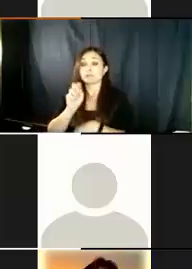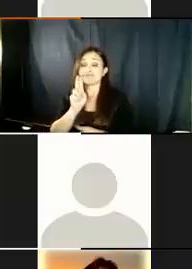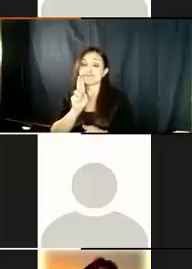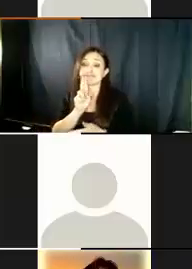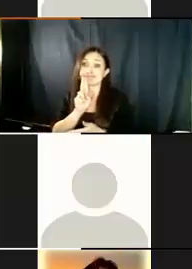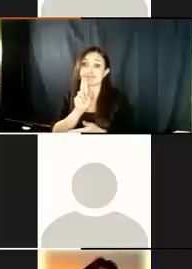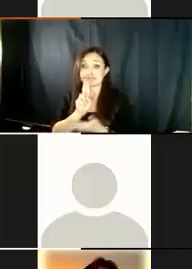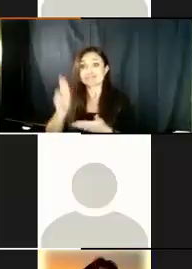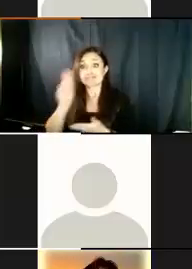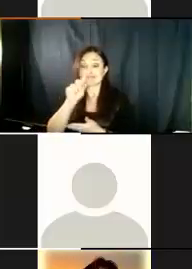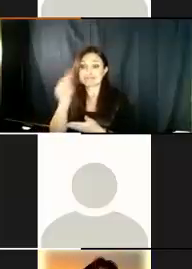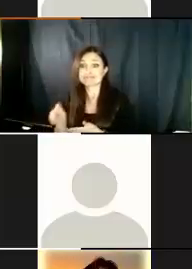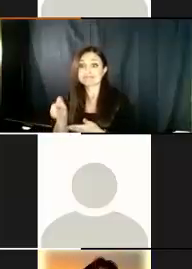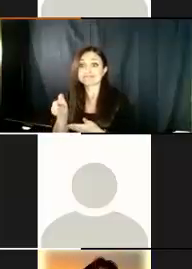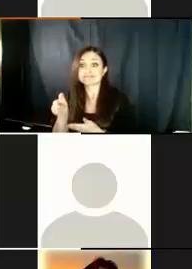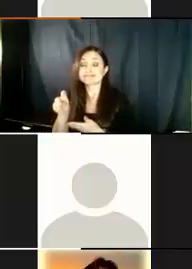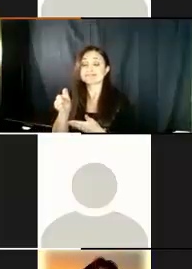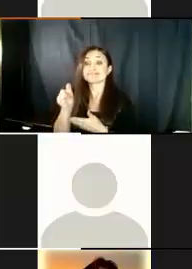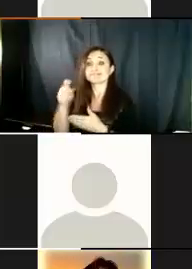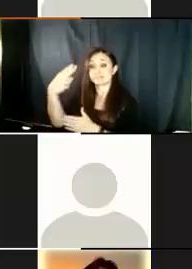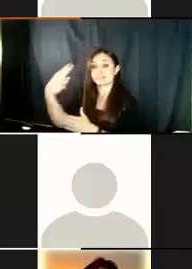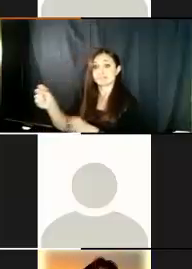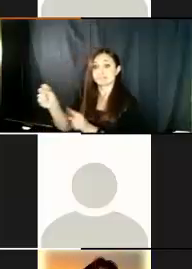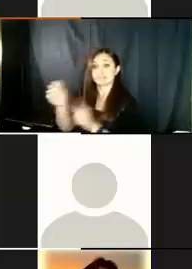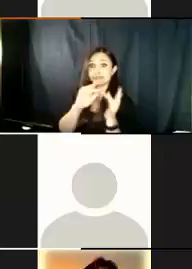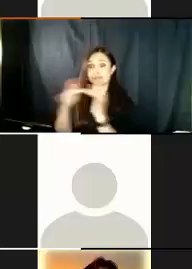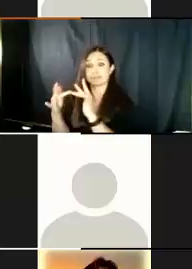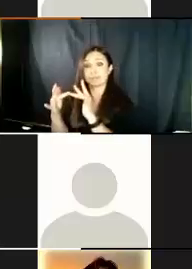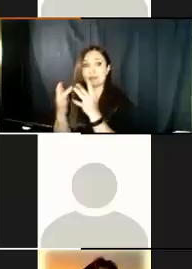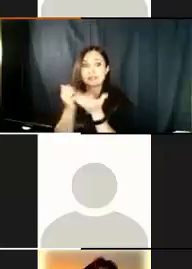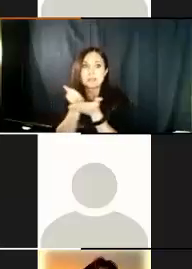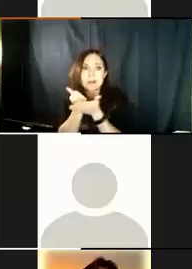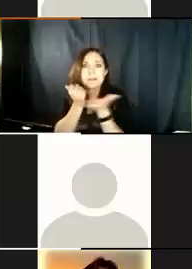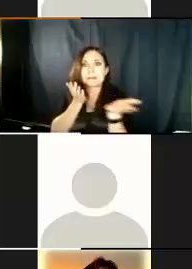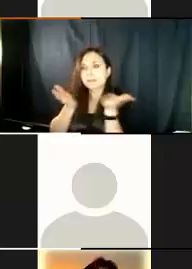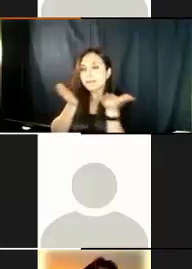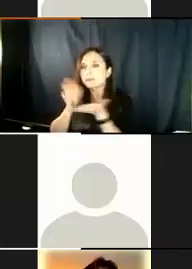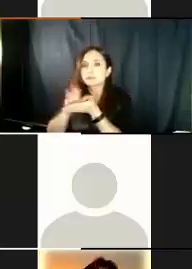And we are a completely online high school who serve the needs of students here in Texas